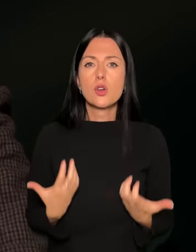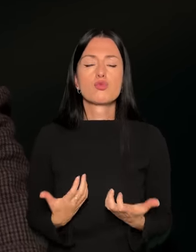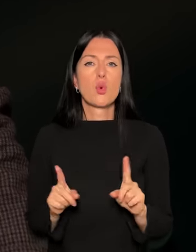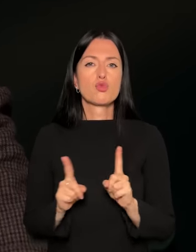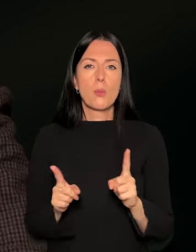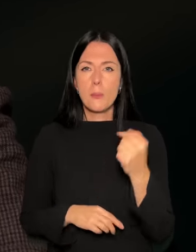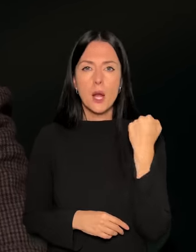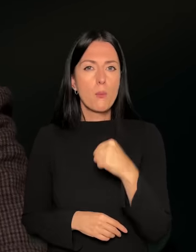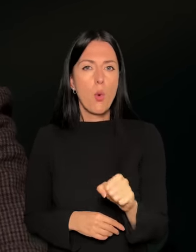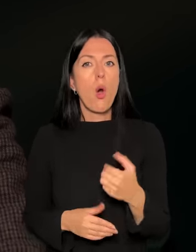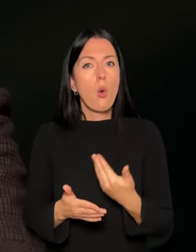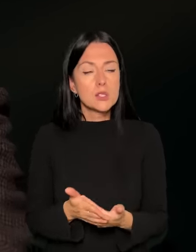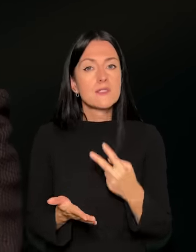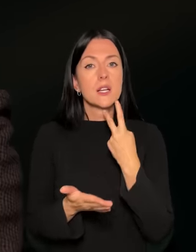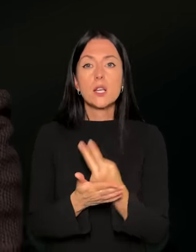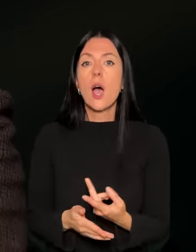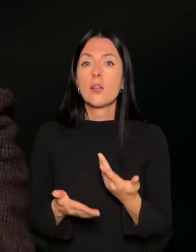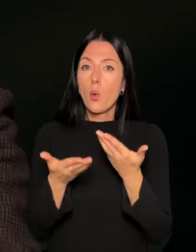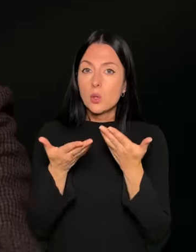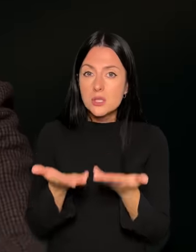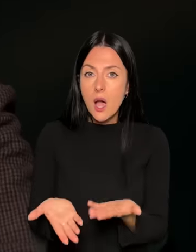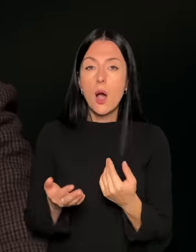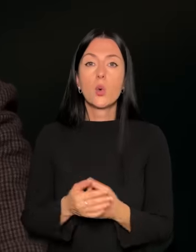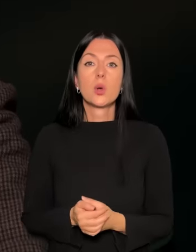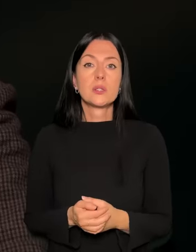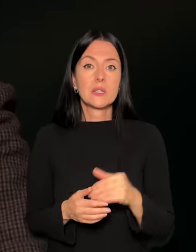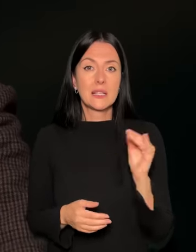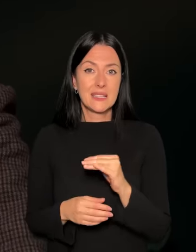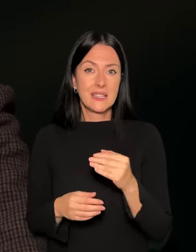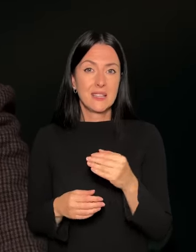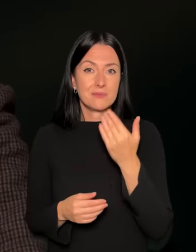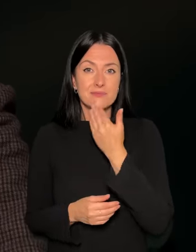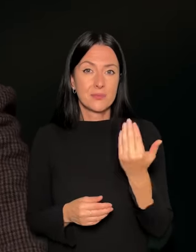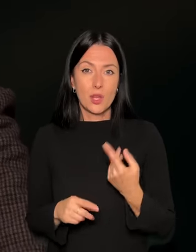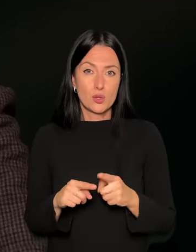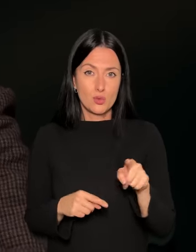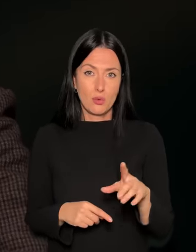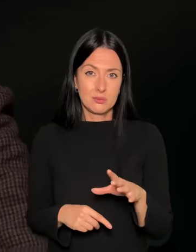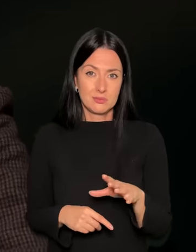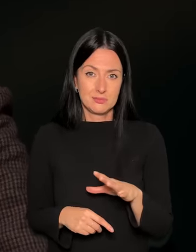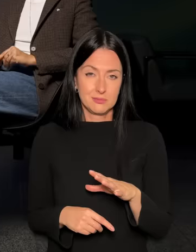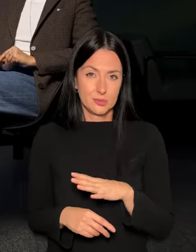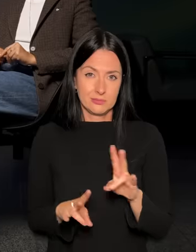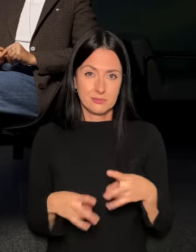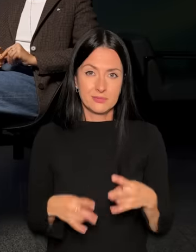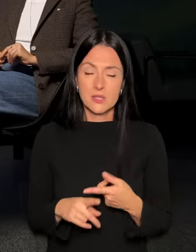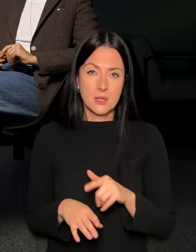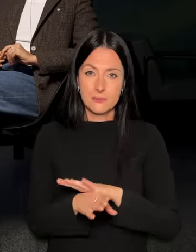victory looks like this. And the Soviet Union obviously didn't need that. It's absolutely terrible.